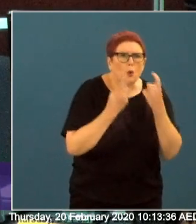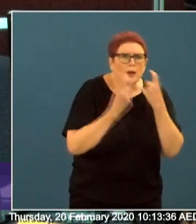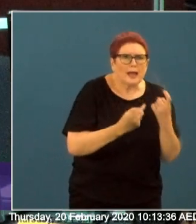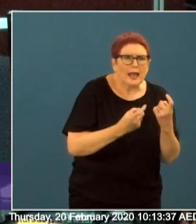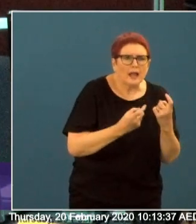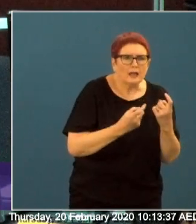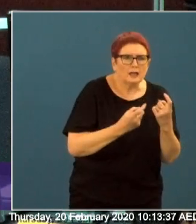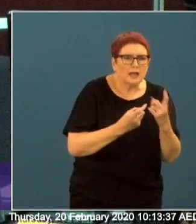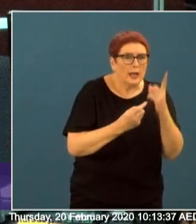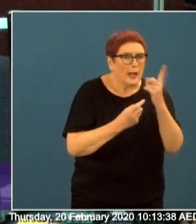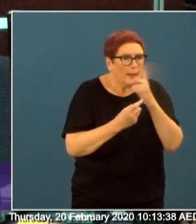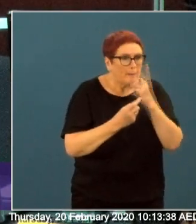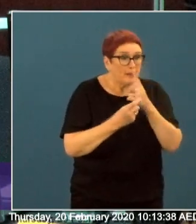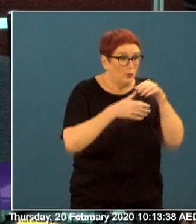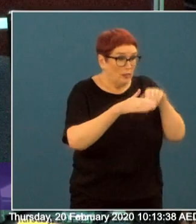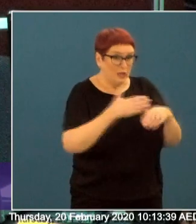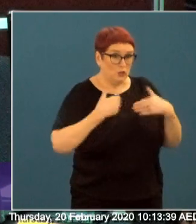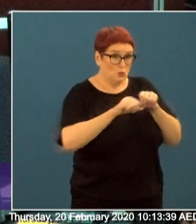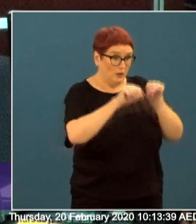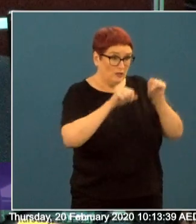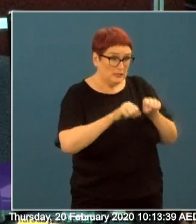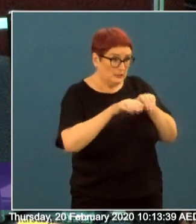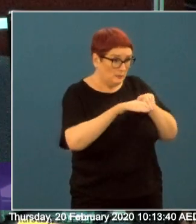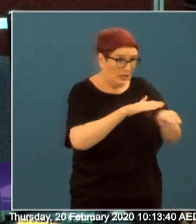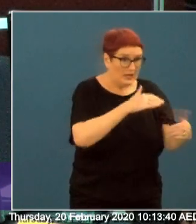enter and exit on other side of limited episodes.